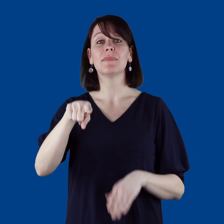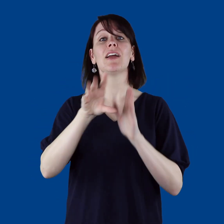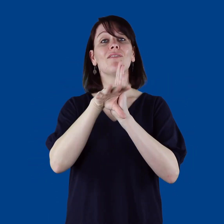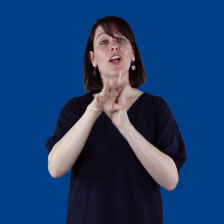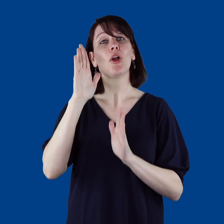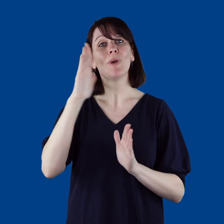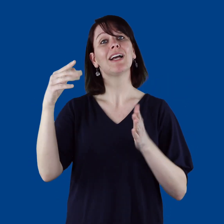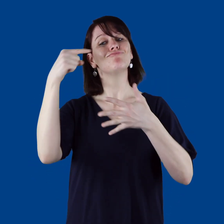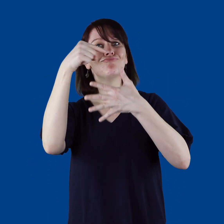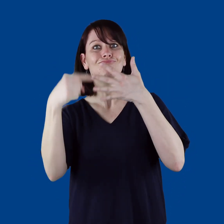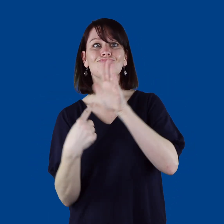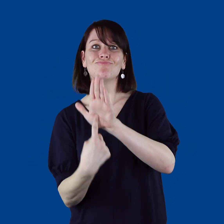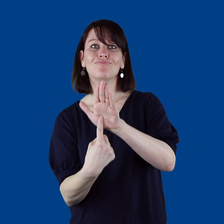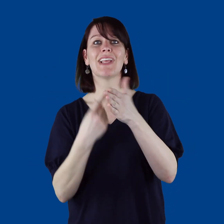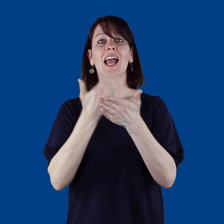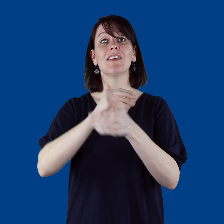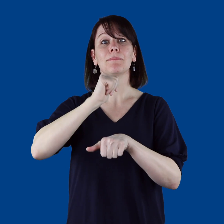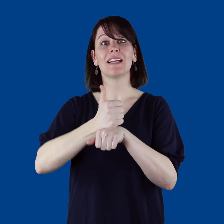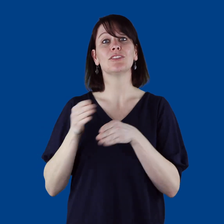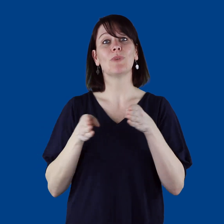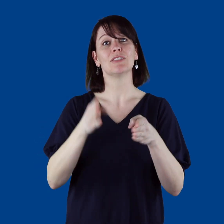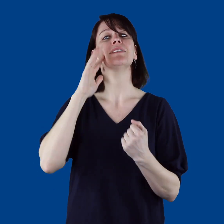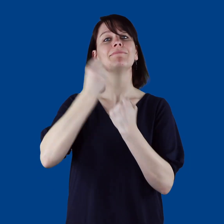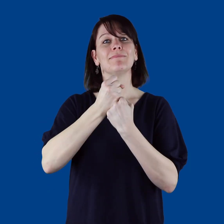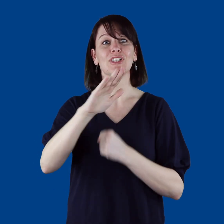This video will highlight evidence-based strategies that will support your child's language